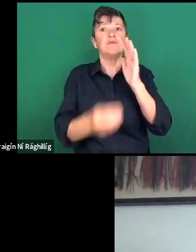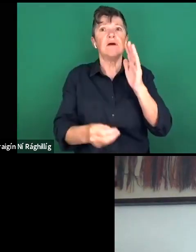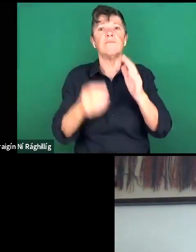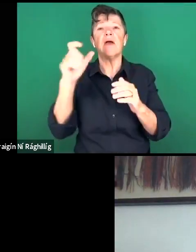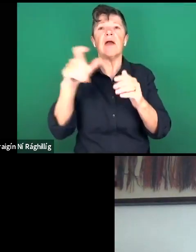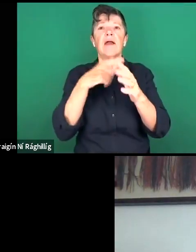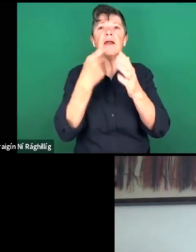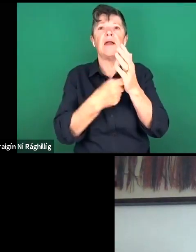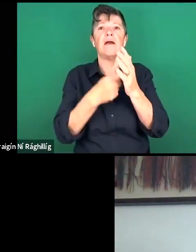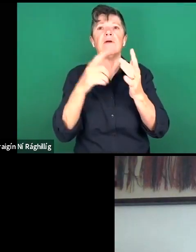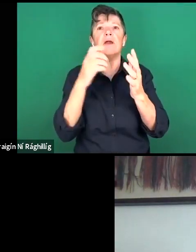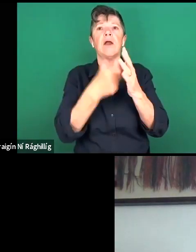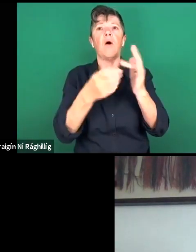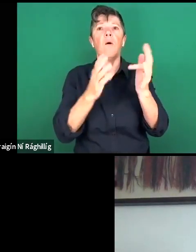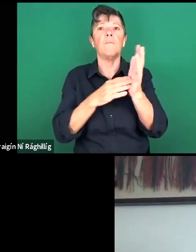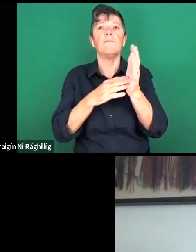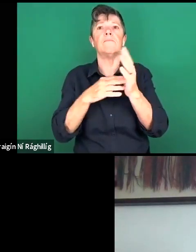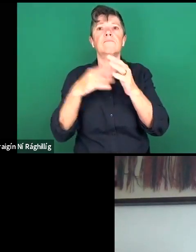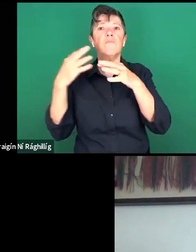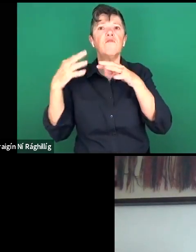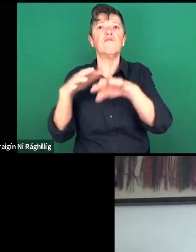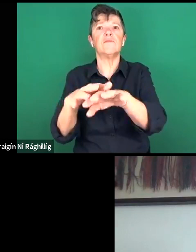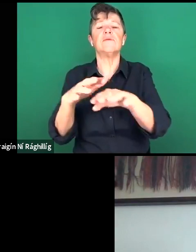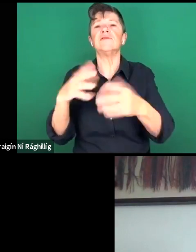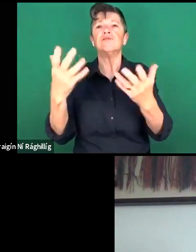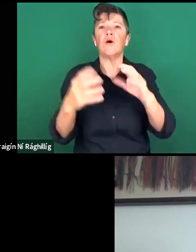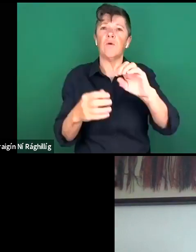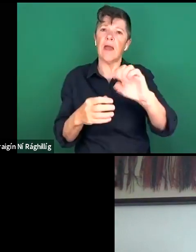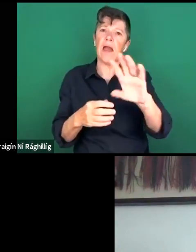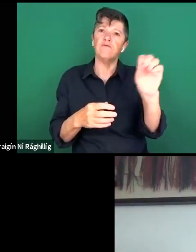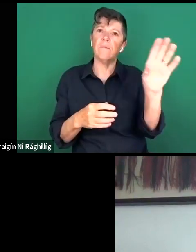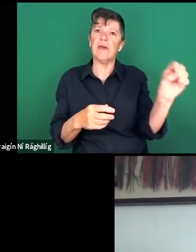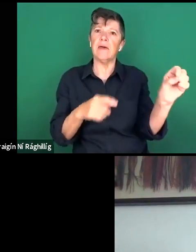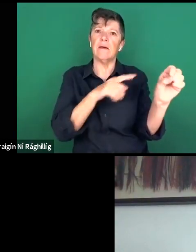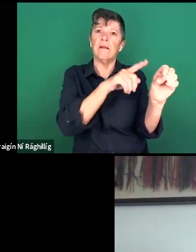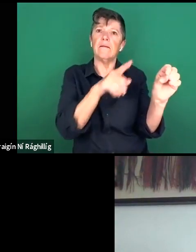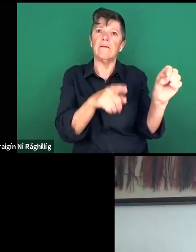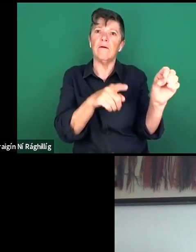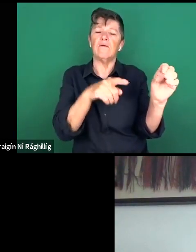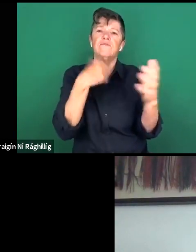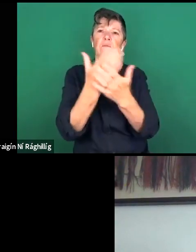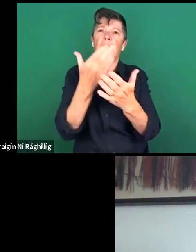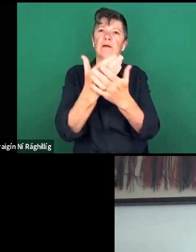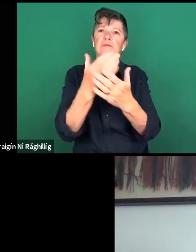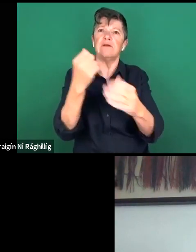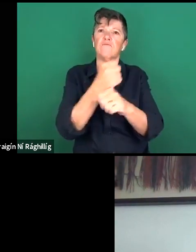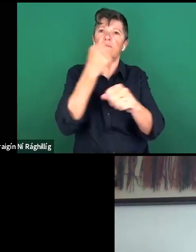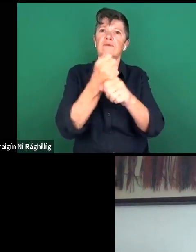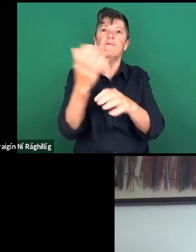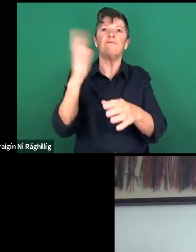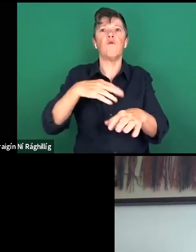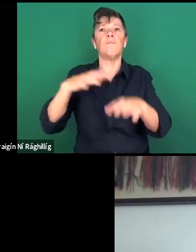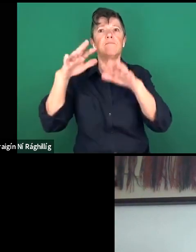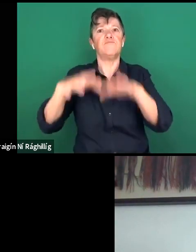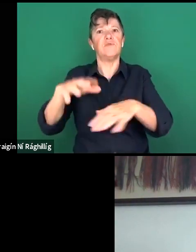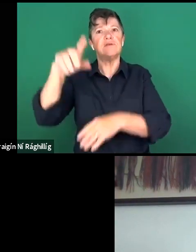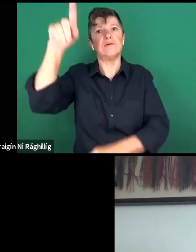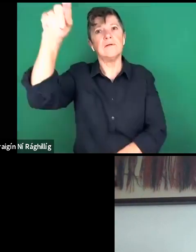is why they need development . That's precisely to work with this Eurocentric logic and I instead